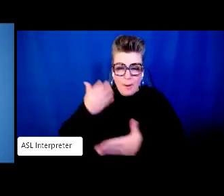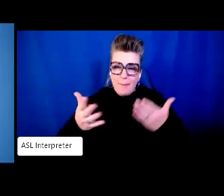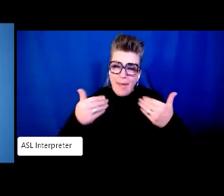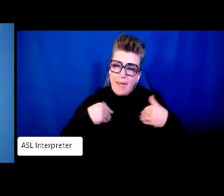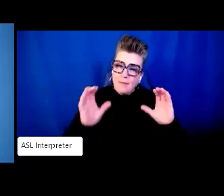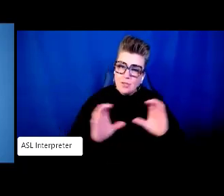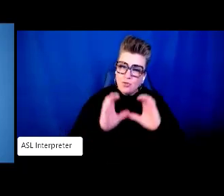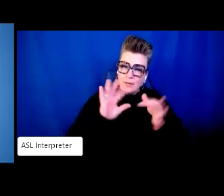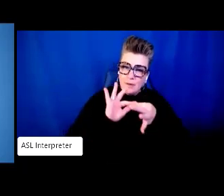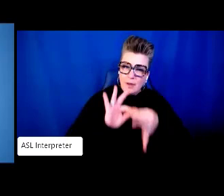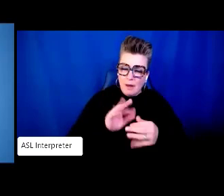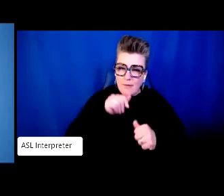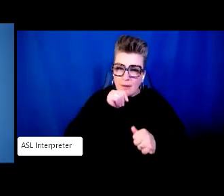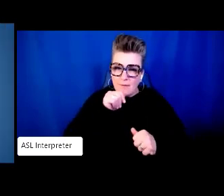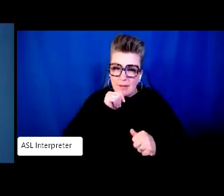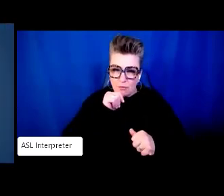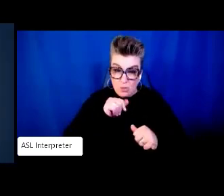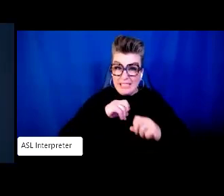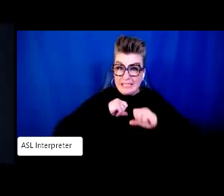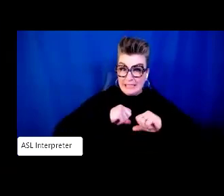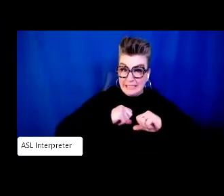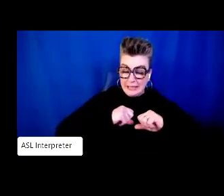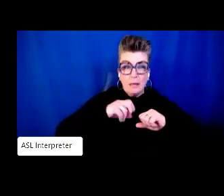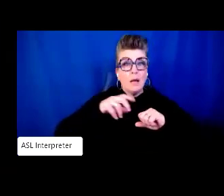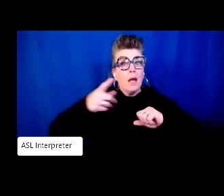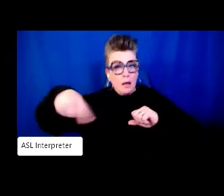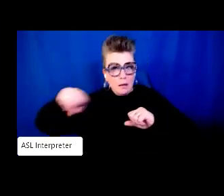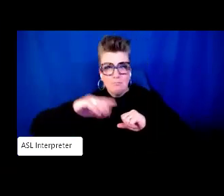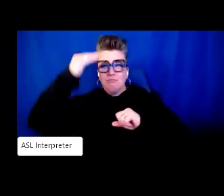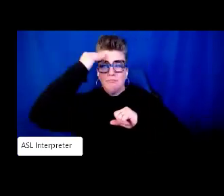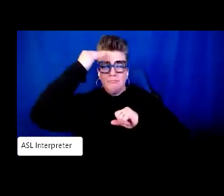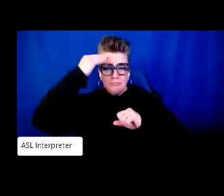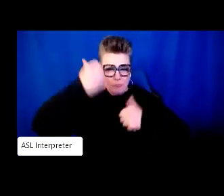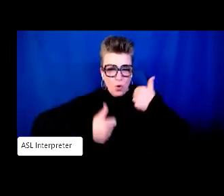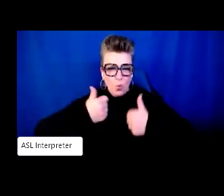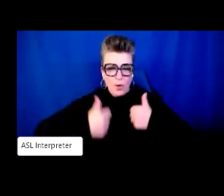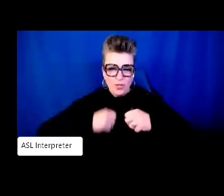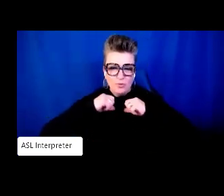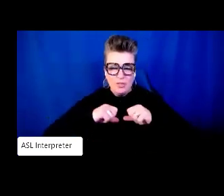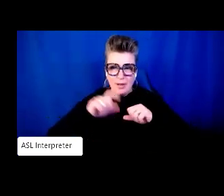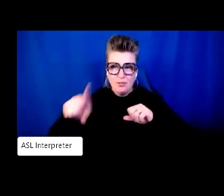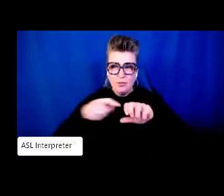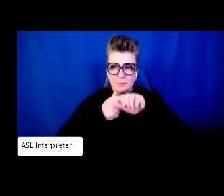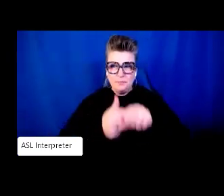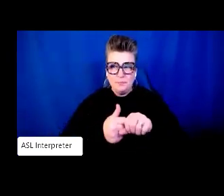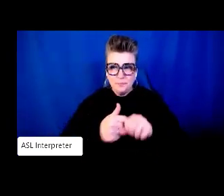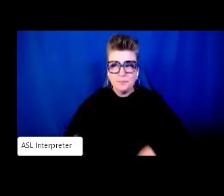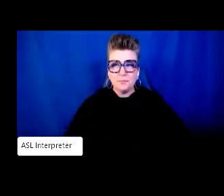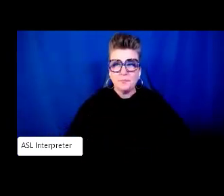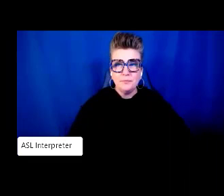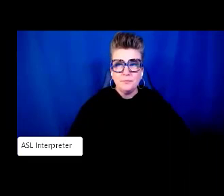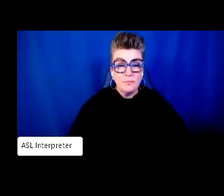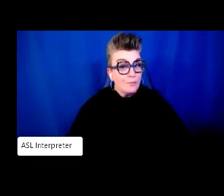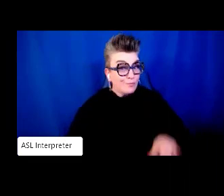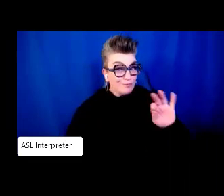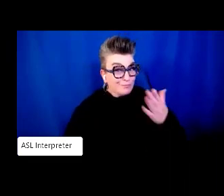are aware of those protections. Elyse Sullivan: Thanks. And since you just mentioned certificates of confidentiality,